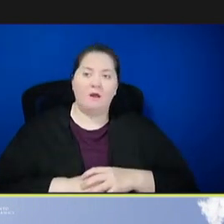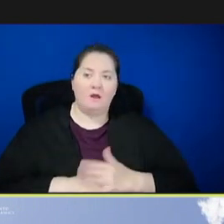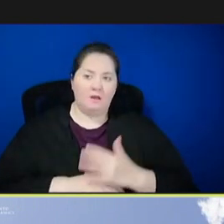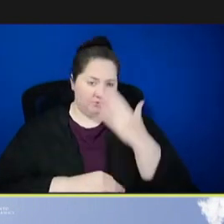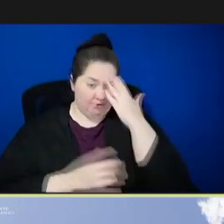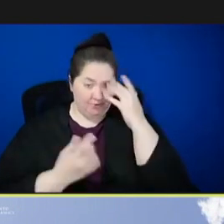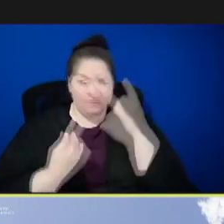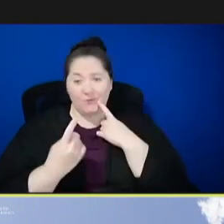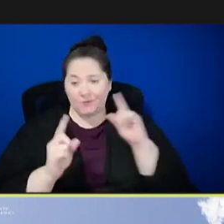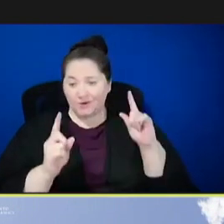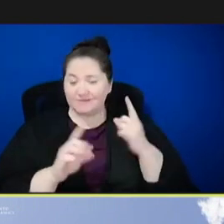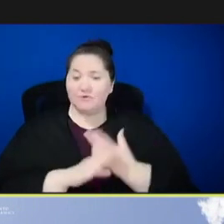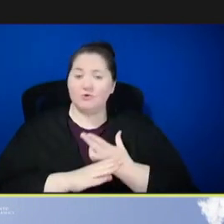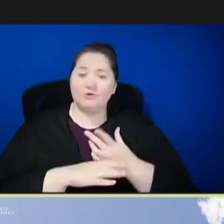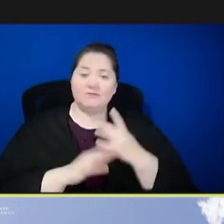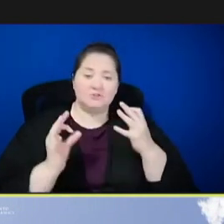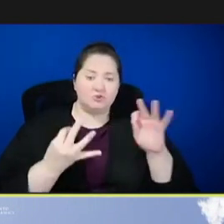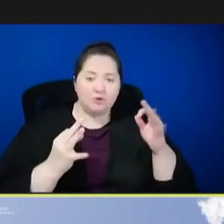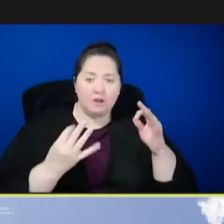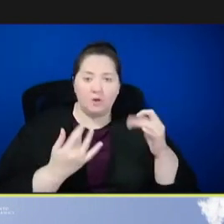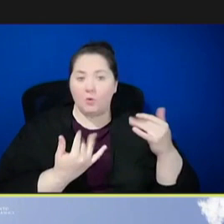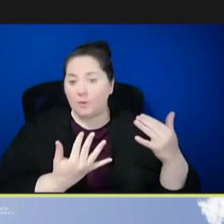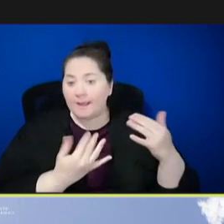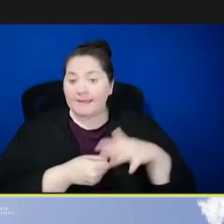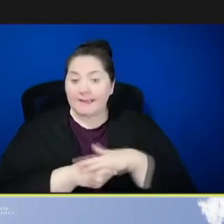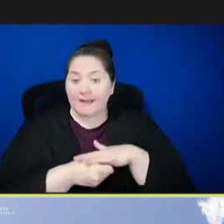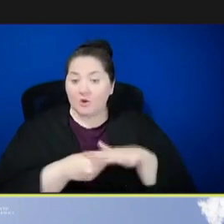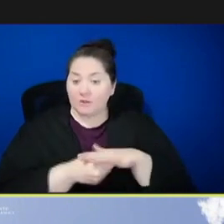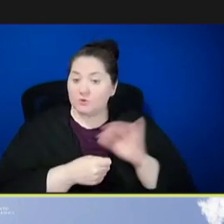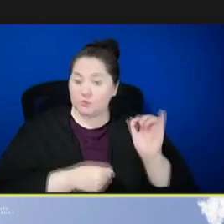but we use distractions in waiting areas as well, because this is when people also